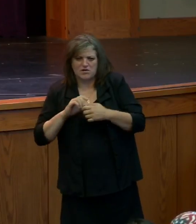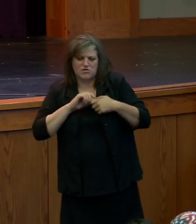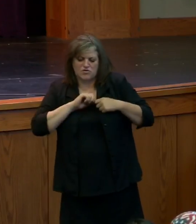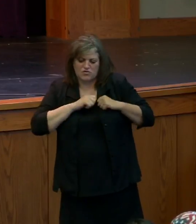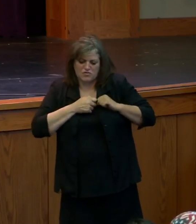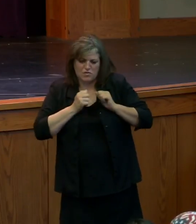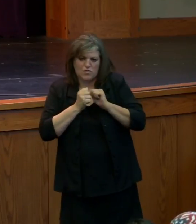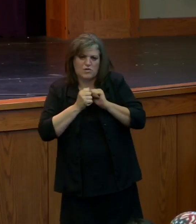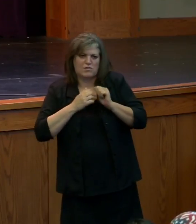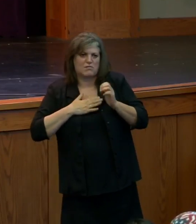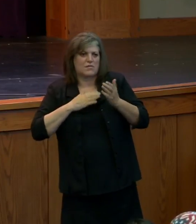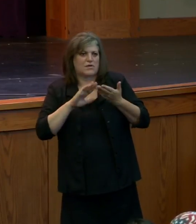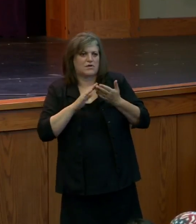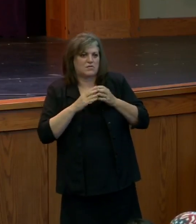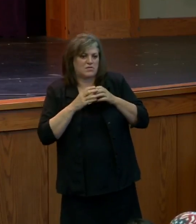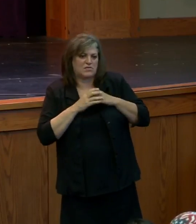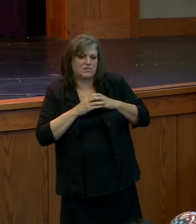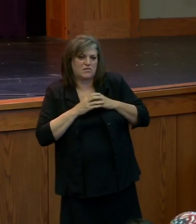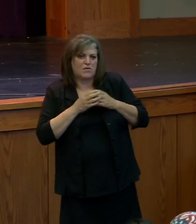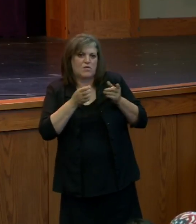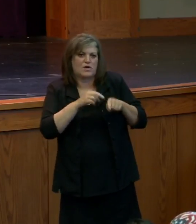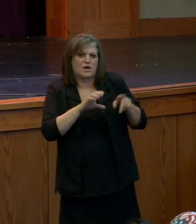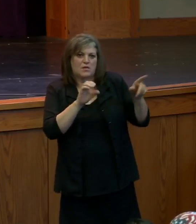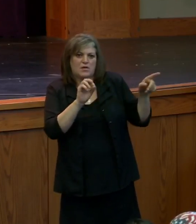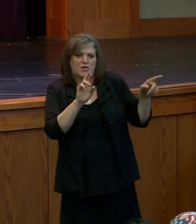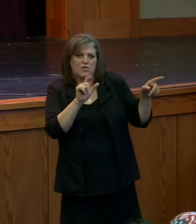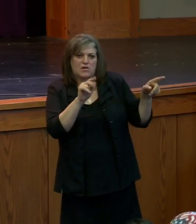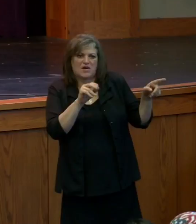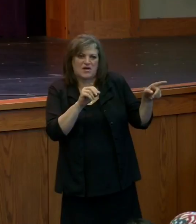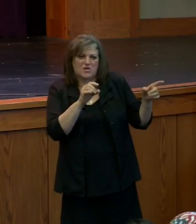COMMUNITY OVER THE ORLANDO SHOOTINGS AND THE TRAGEDY AND